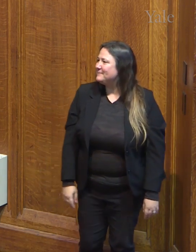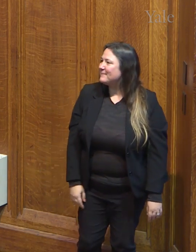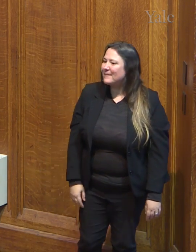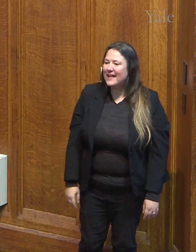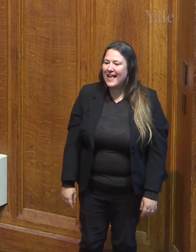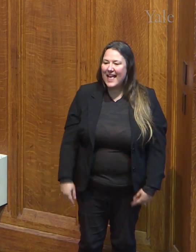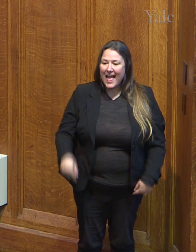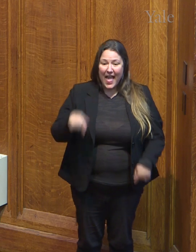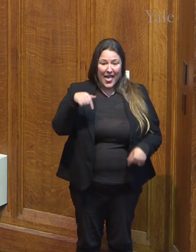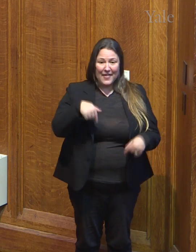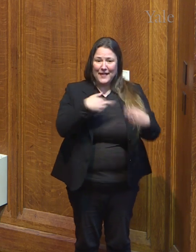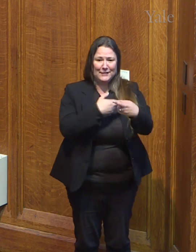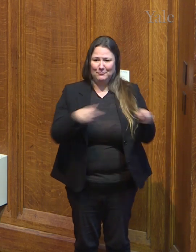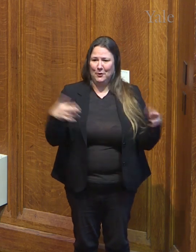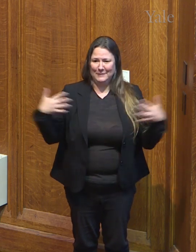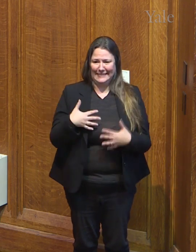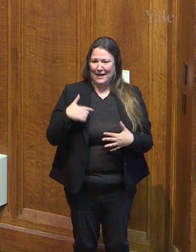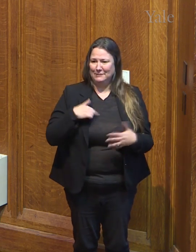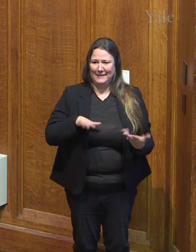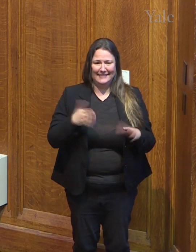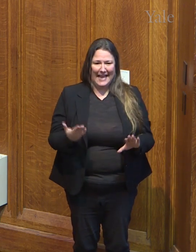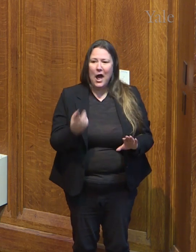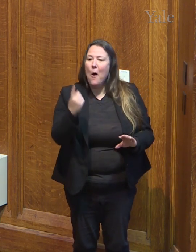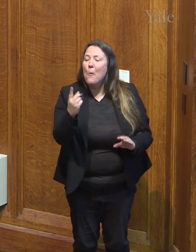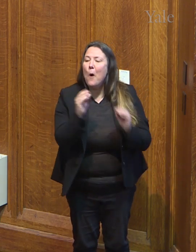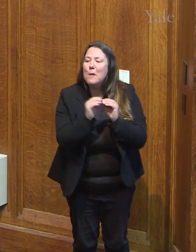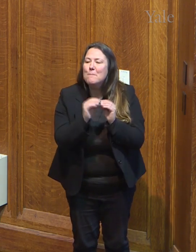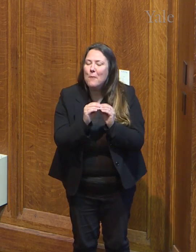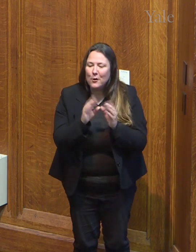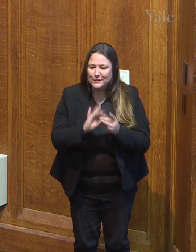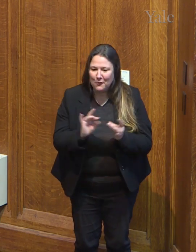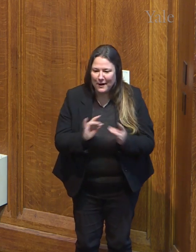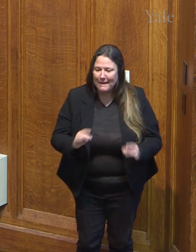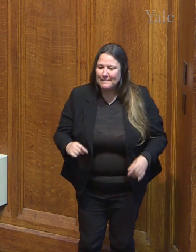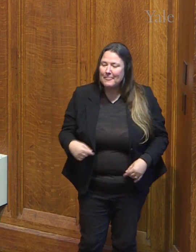This room scares me to death. One more anecdote. I think I was in this room the very first lecture